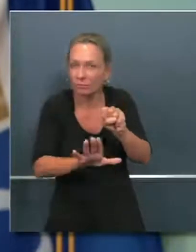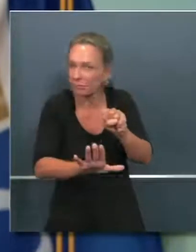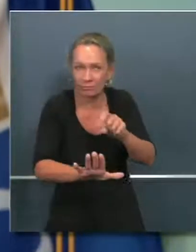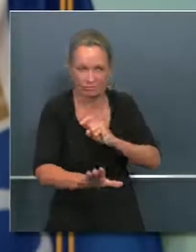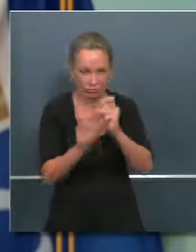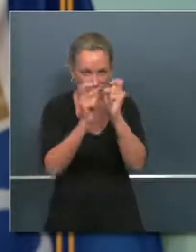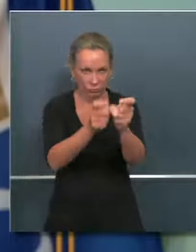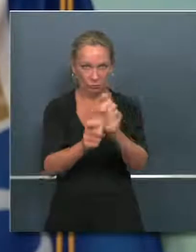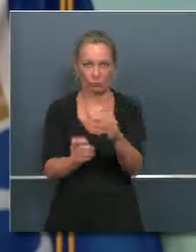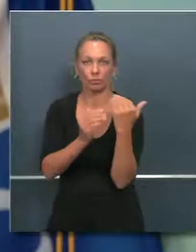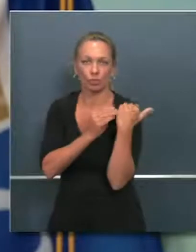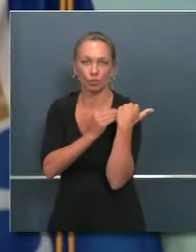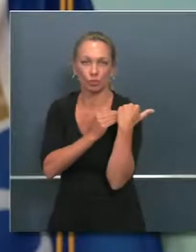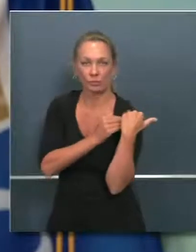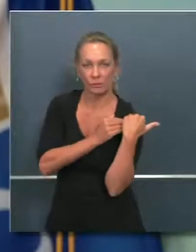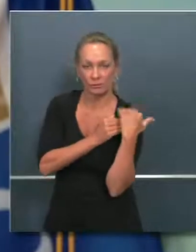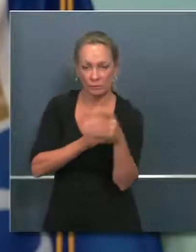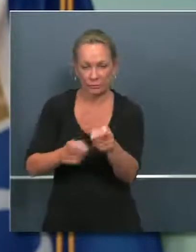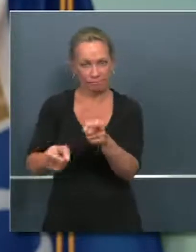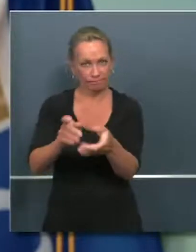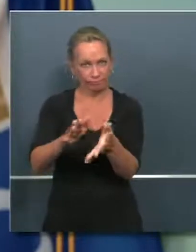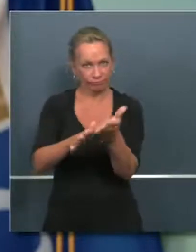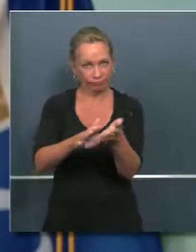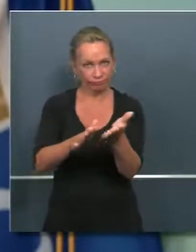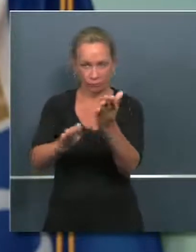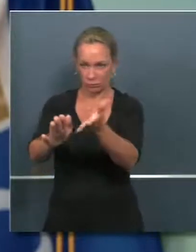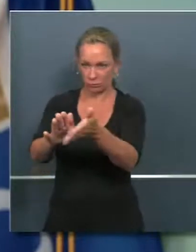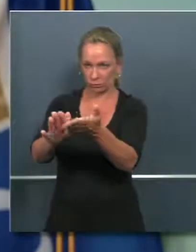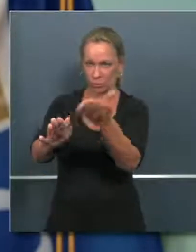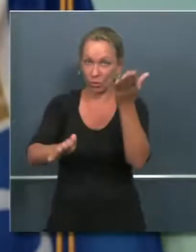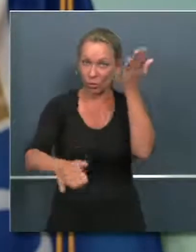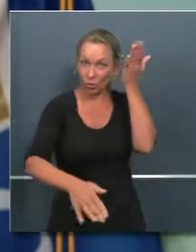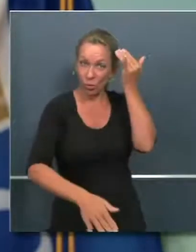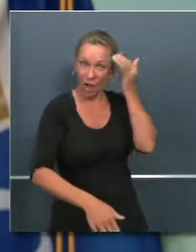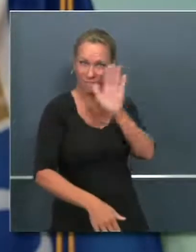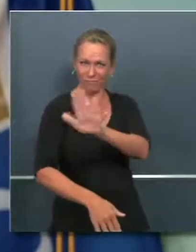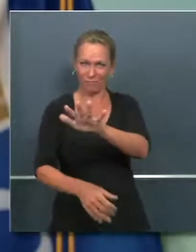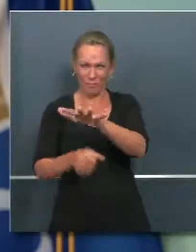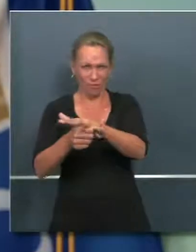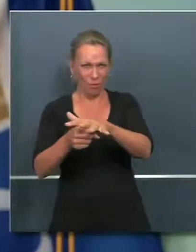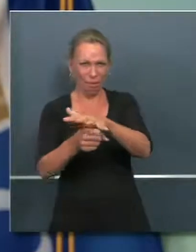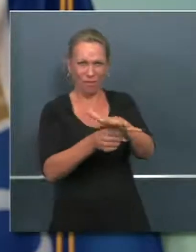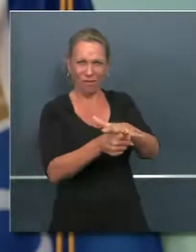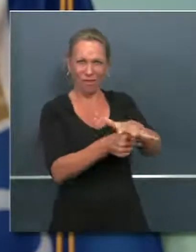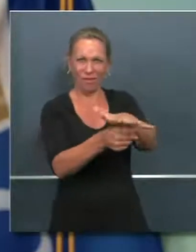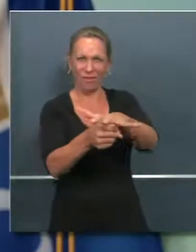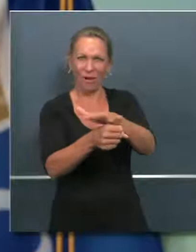conditions are such that local electeds local health directors have a unique understanding of